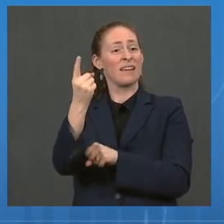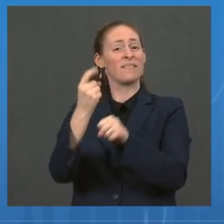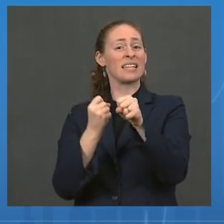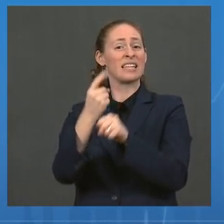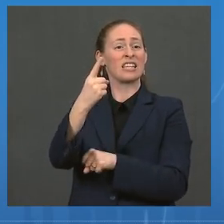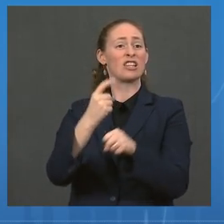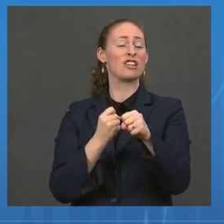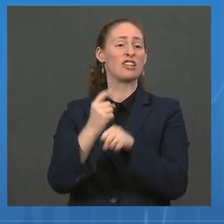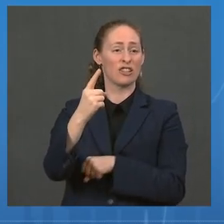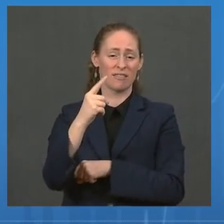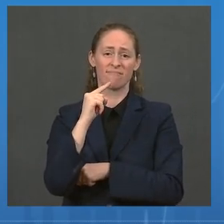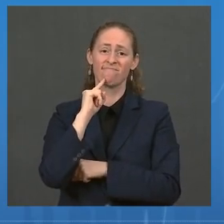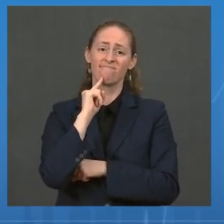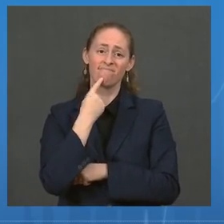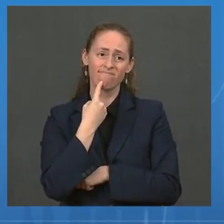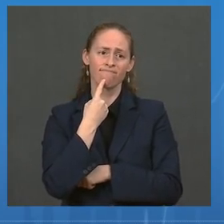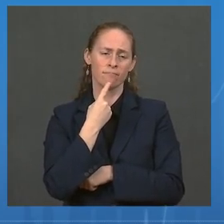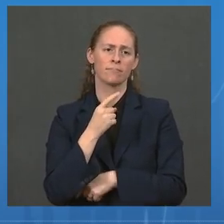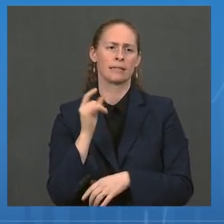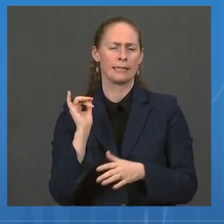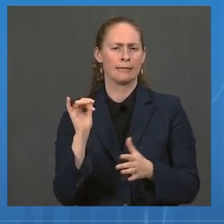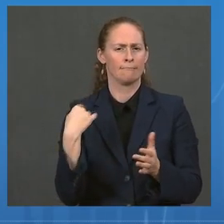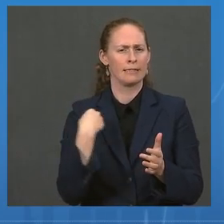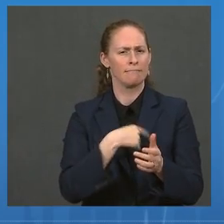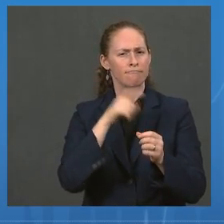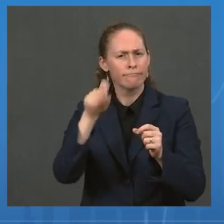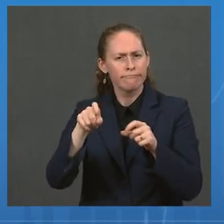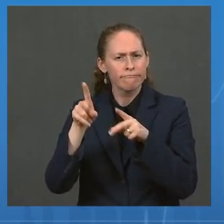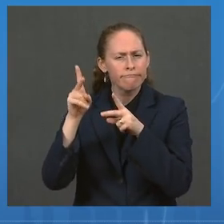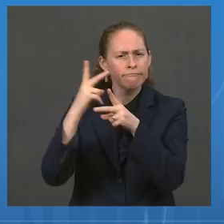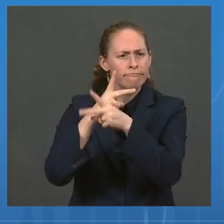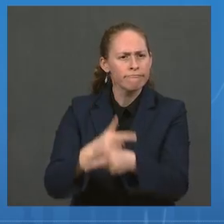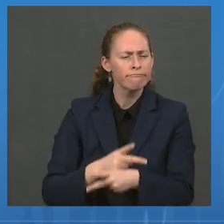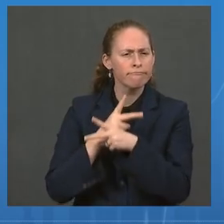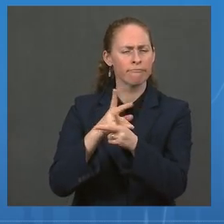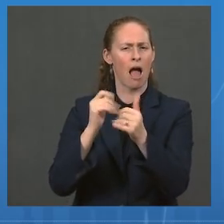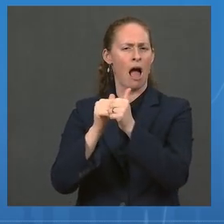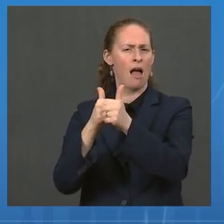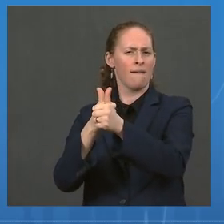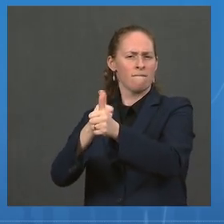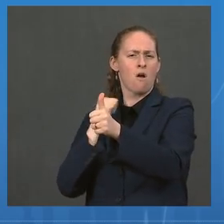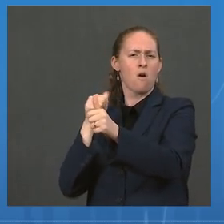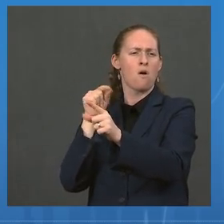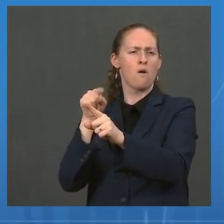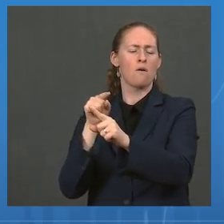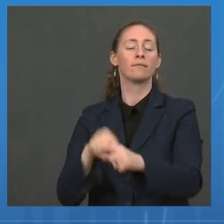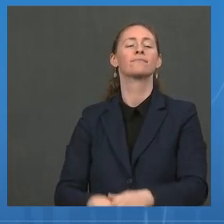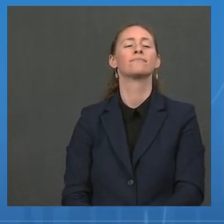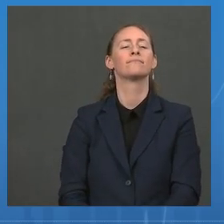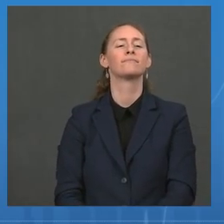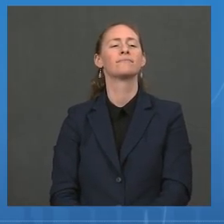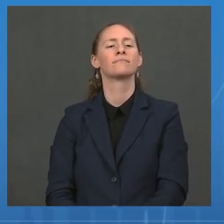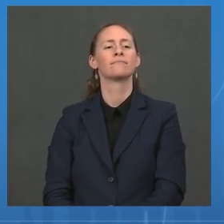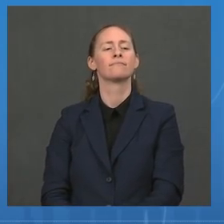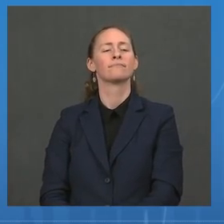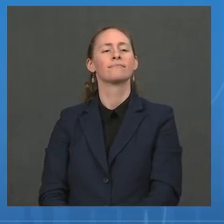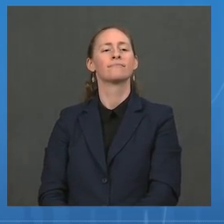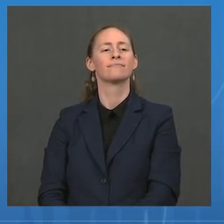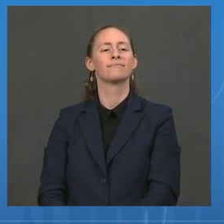another toll we need to work hard to avoid. Furthermore, an increase in flu infections and flu severity